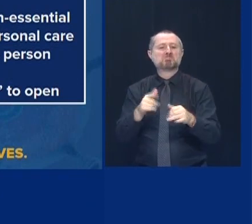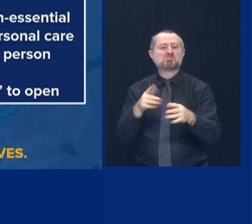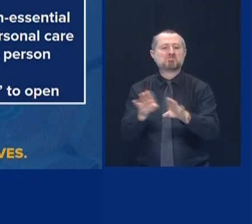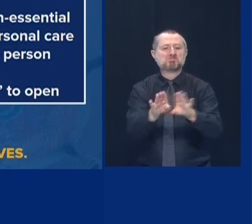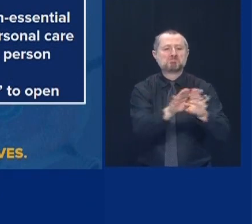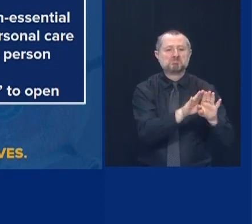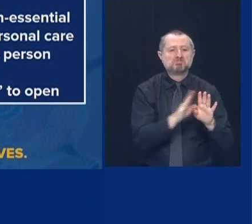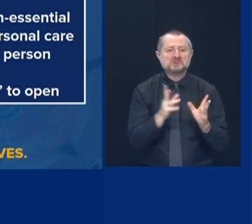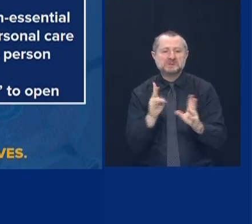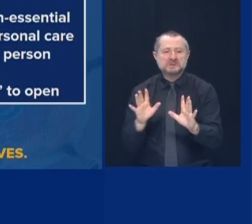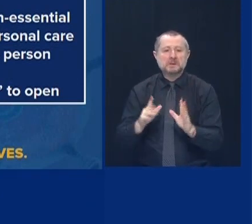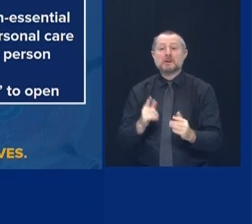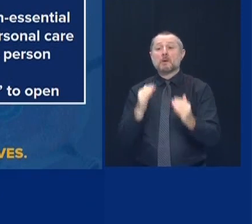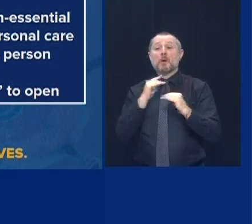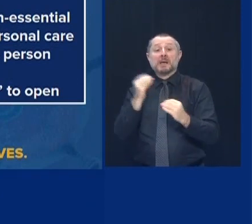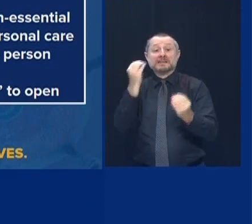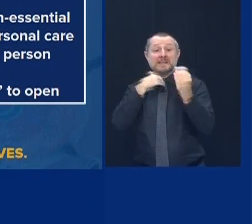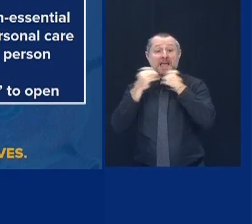BUSINESSES, WE CLOSE THE ñrjF